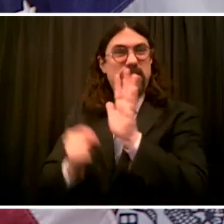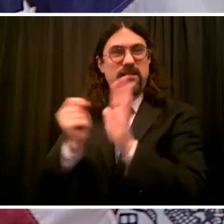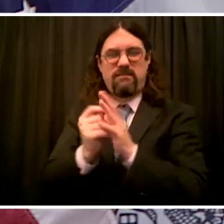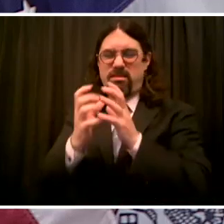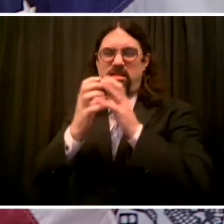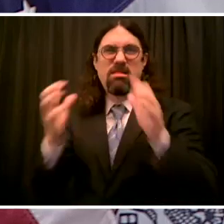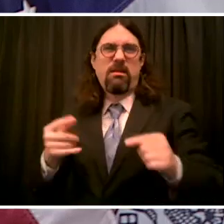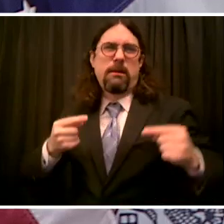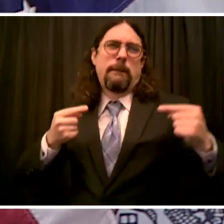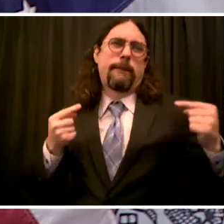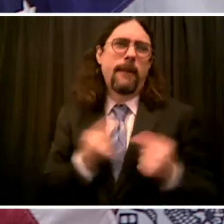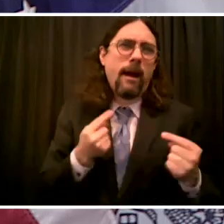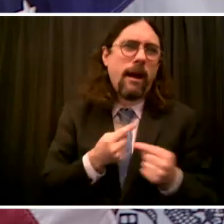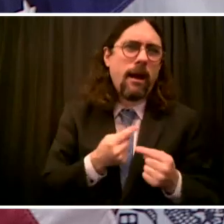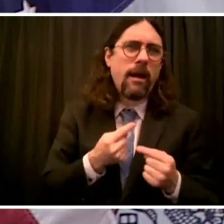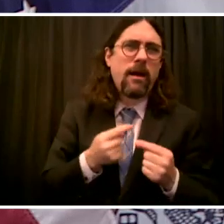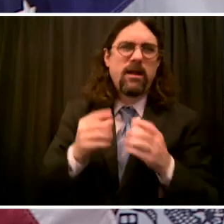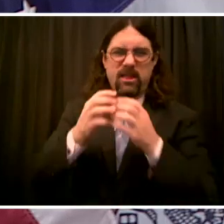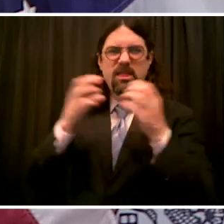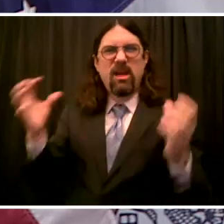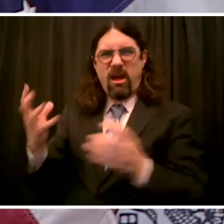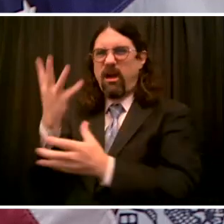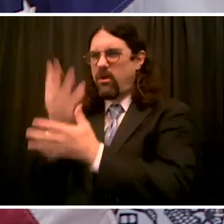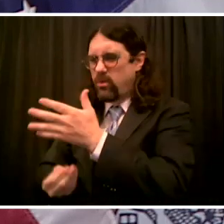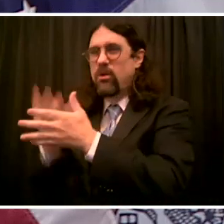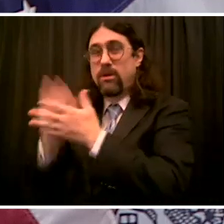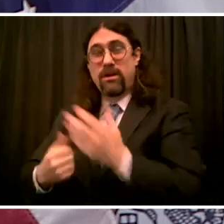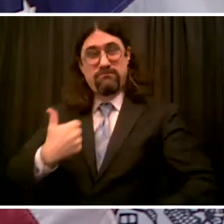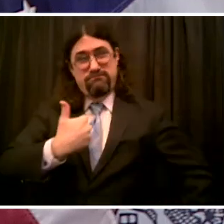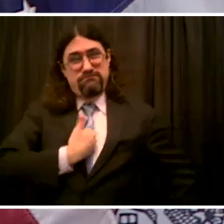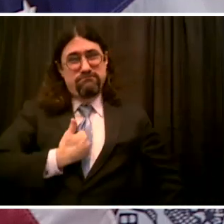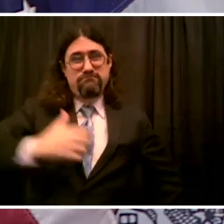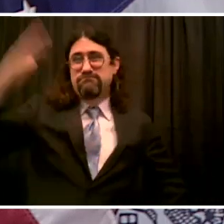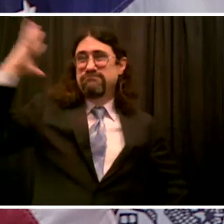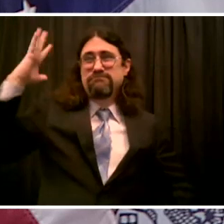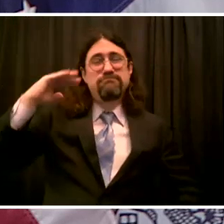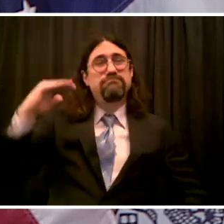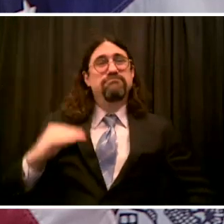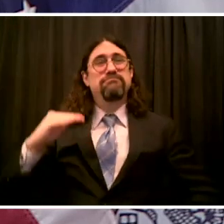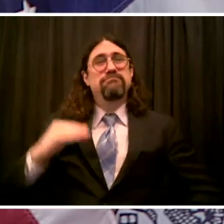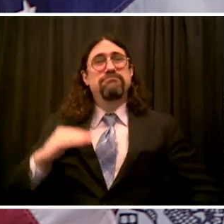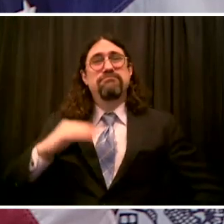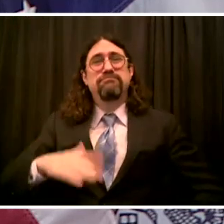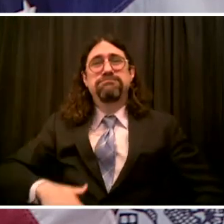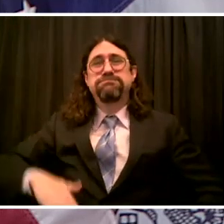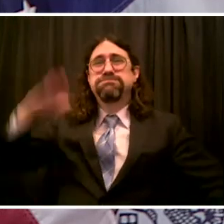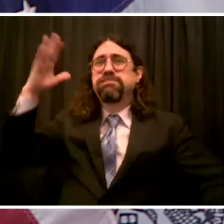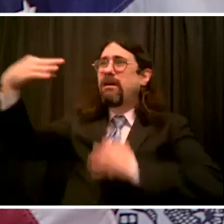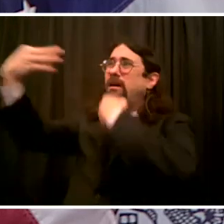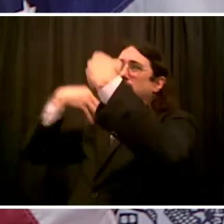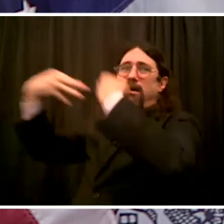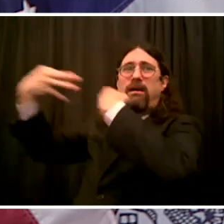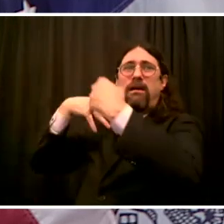THEY WENT THROUGH. AND HOW MUCH I RELATED AS I HEARD THEIR STORIES TO WHAT ITMUST HAVE BEEN